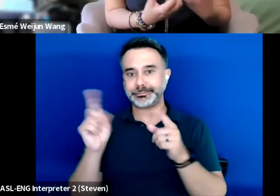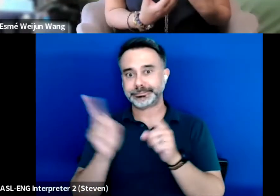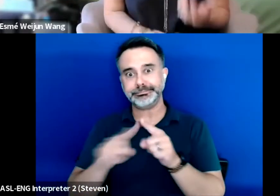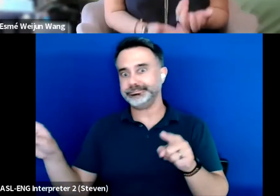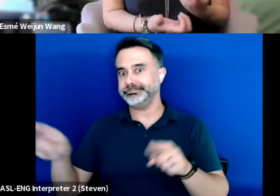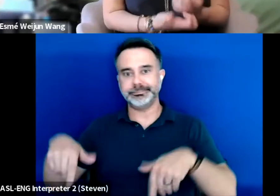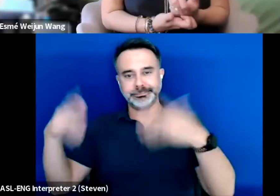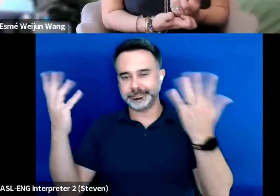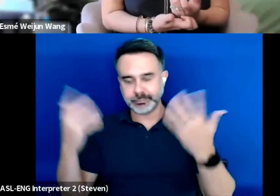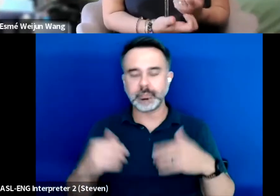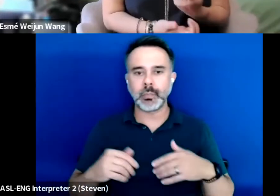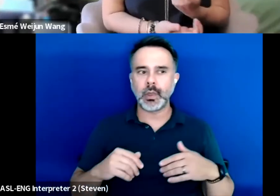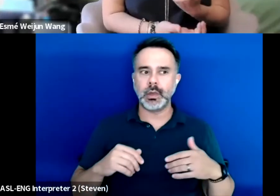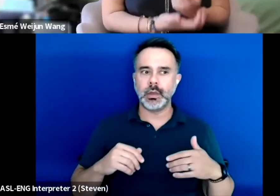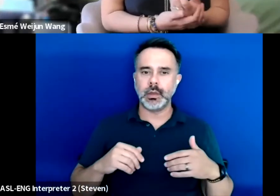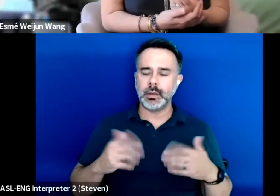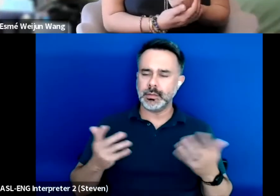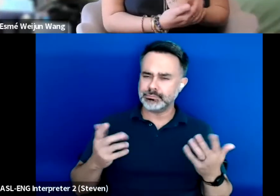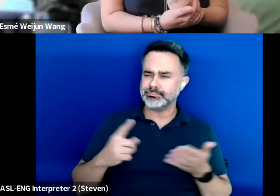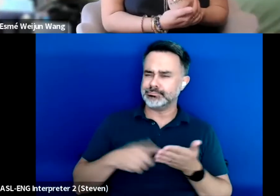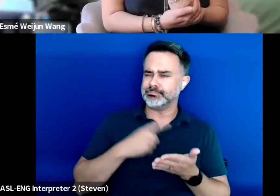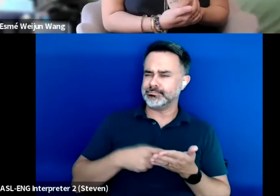about trauma -- well, I mean, first of all, so complex PTSD --